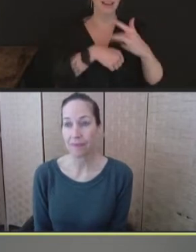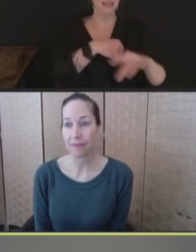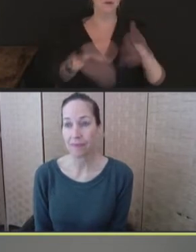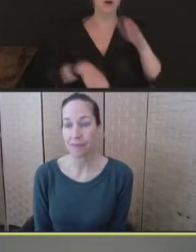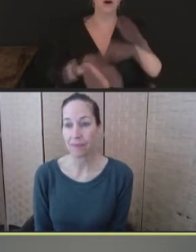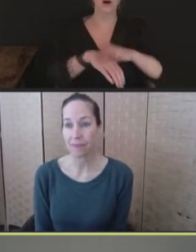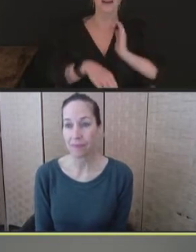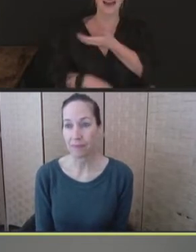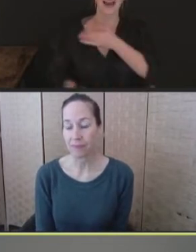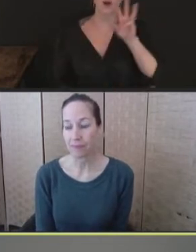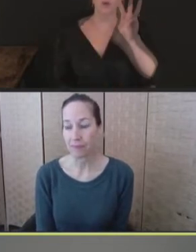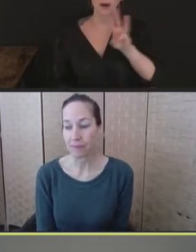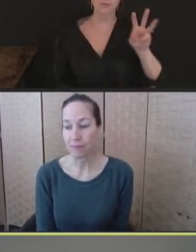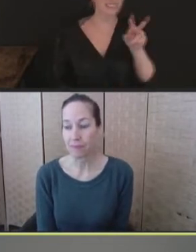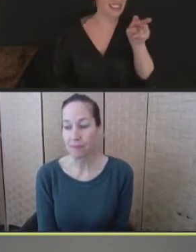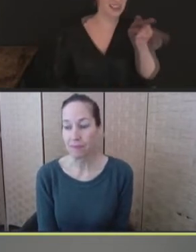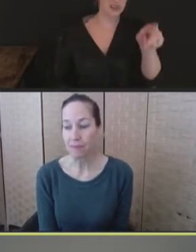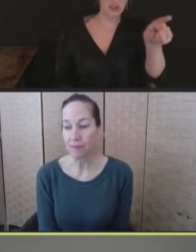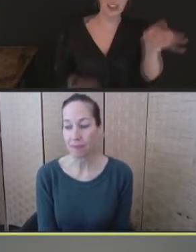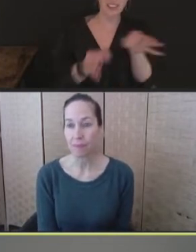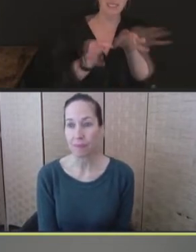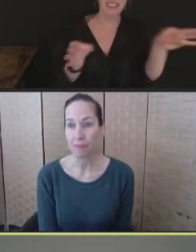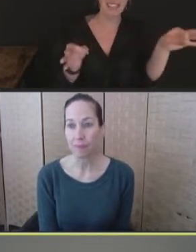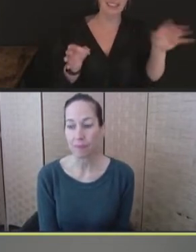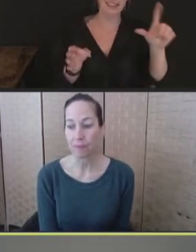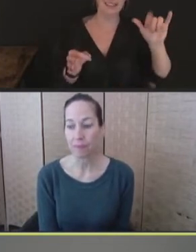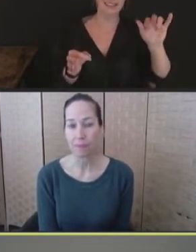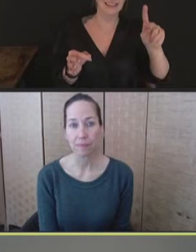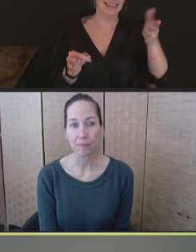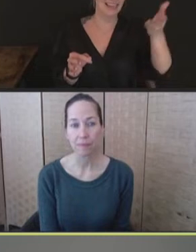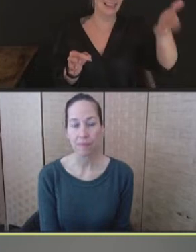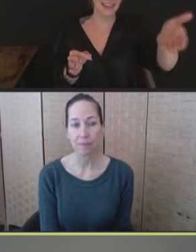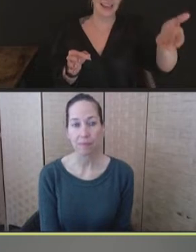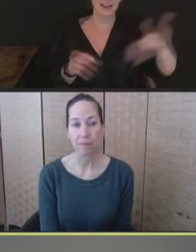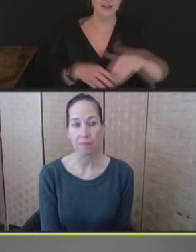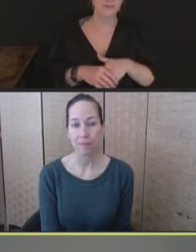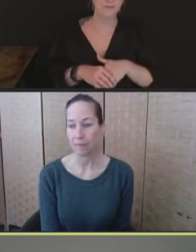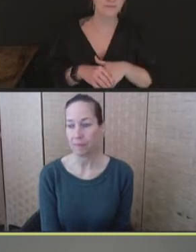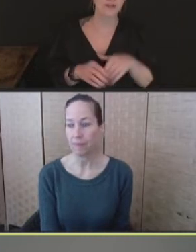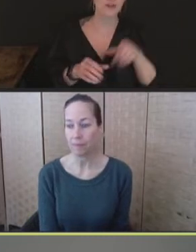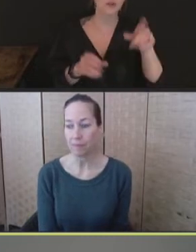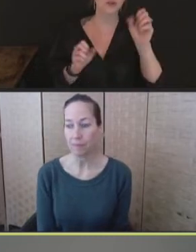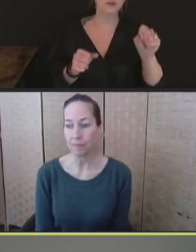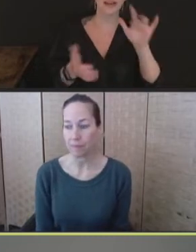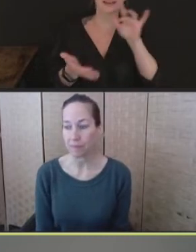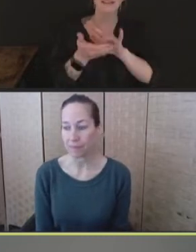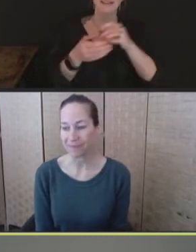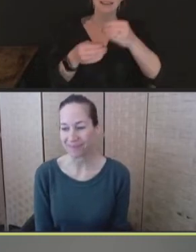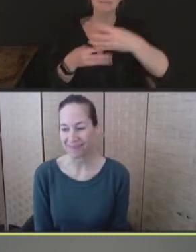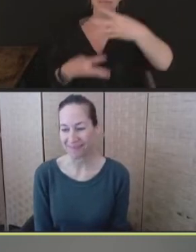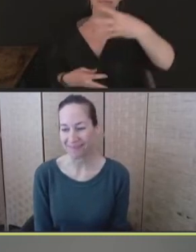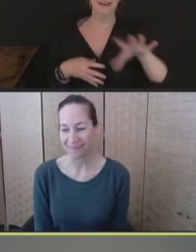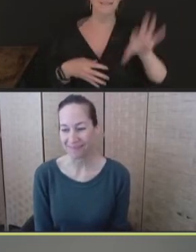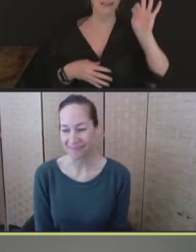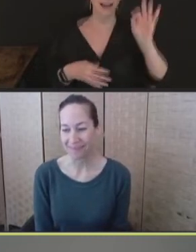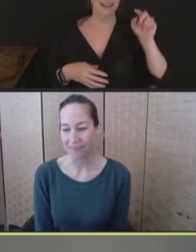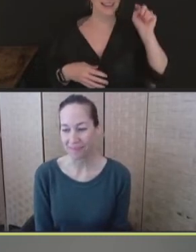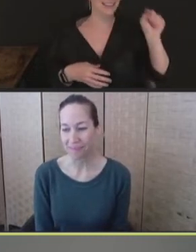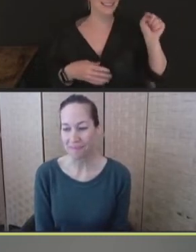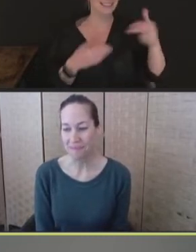If you go to fermatapharma.com, you can see all of the slides.